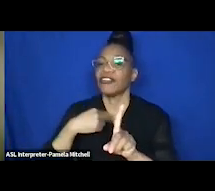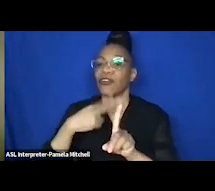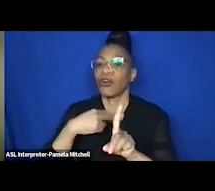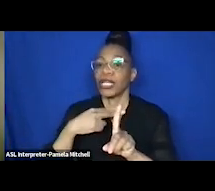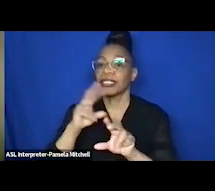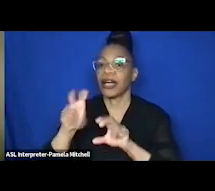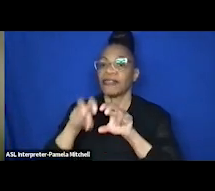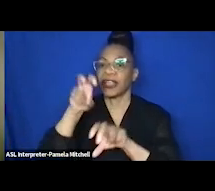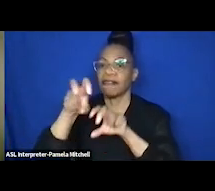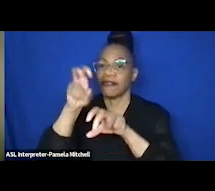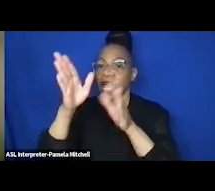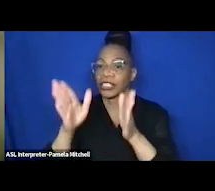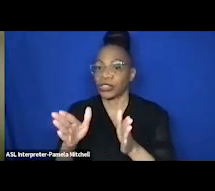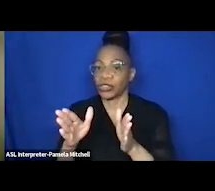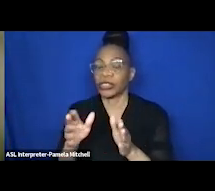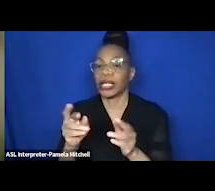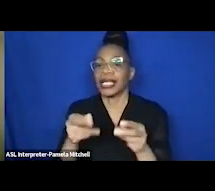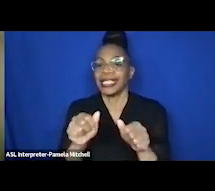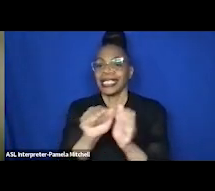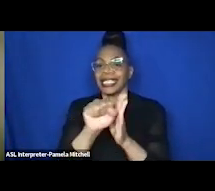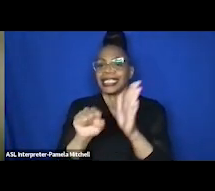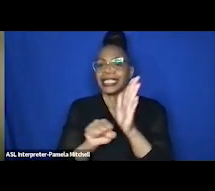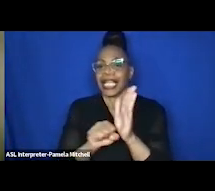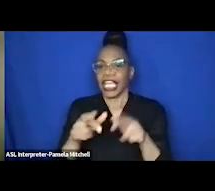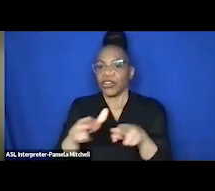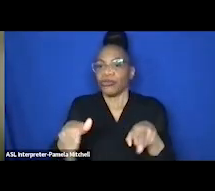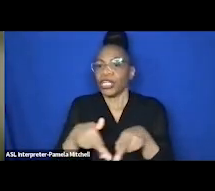which I think was really critical to gaining buy-in around this process.